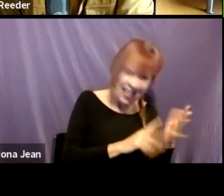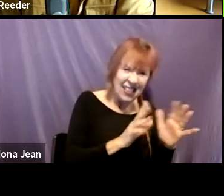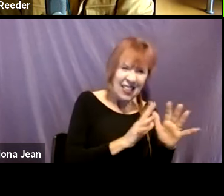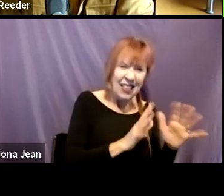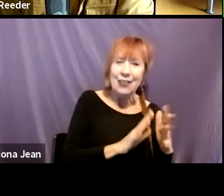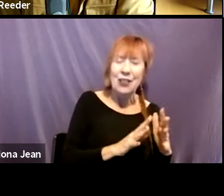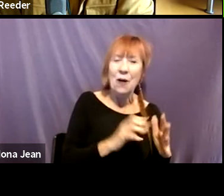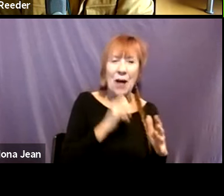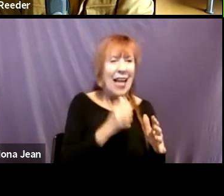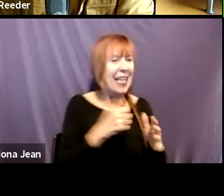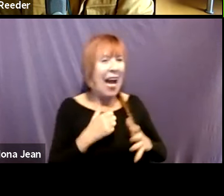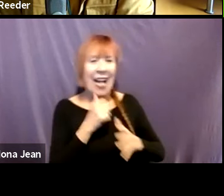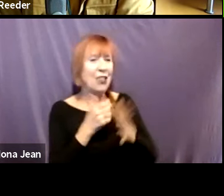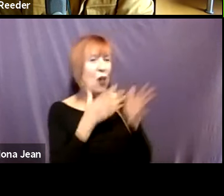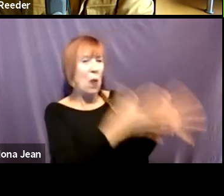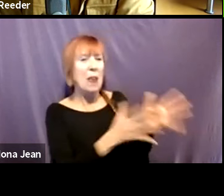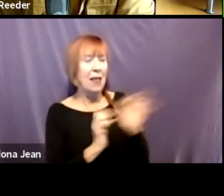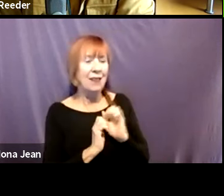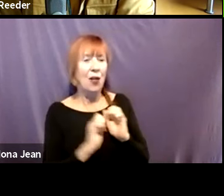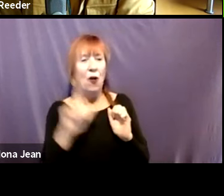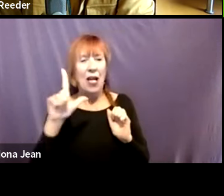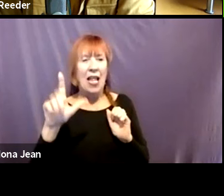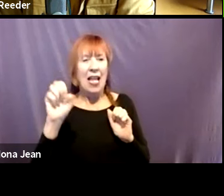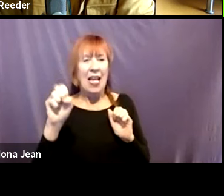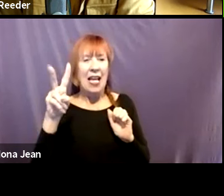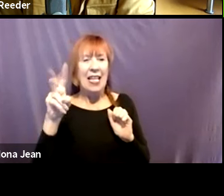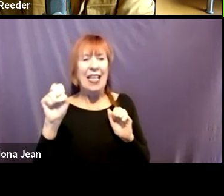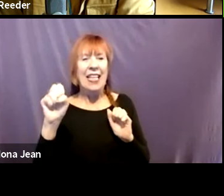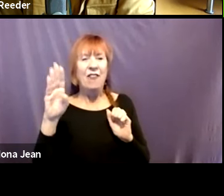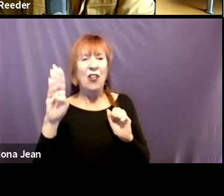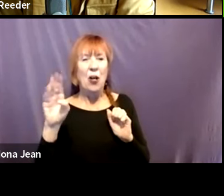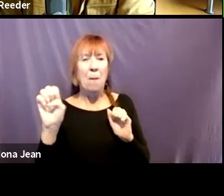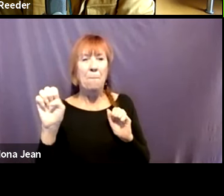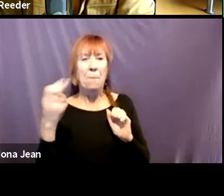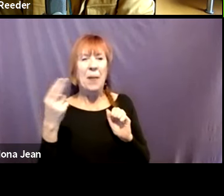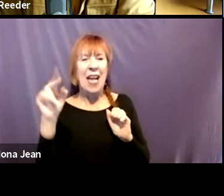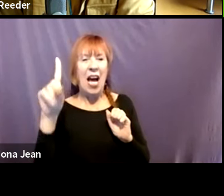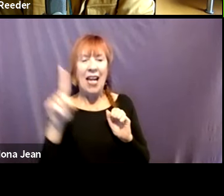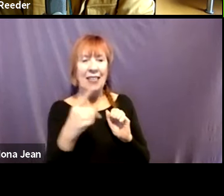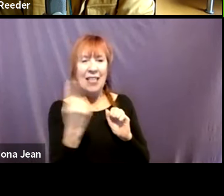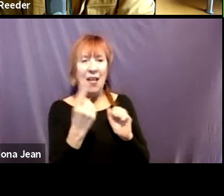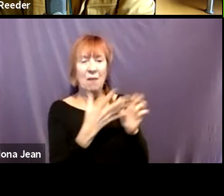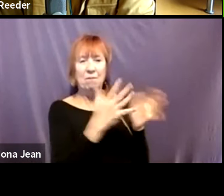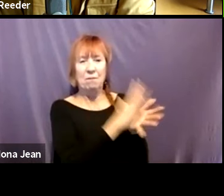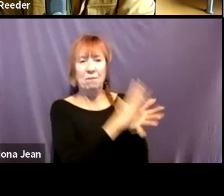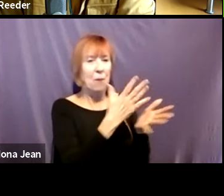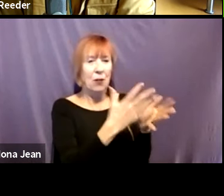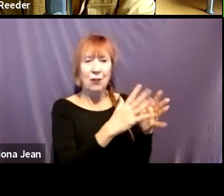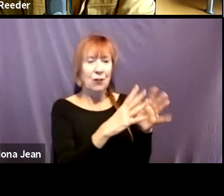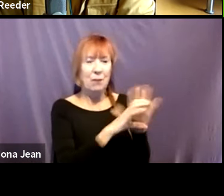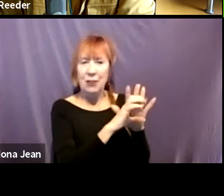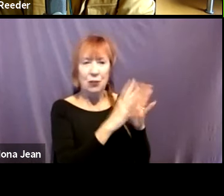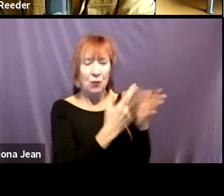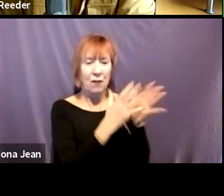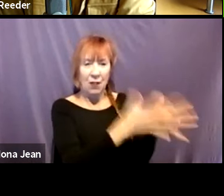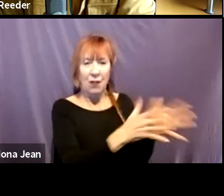So if you come in with too many side things to show them, it feels like you're trying too hard, like you don't believe enough in your story.